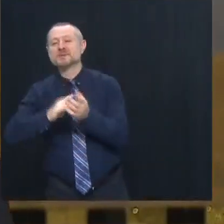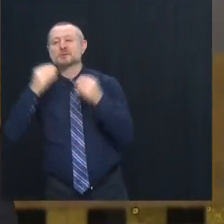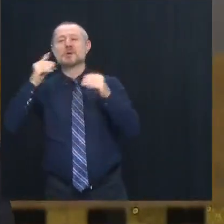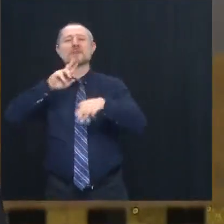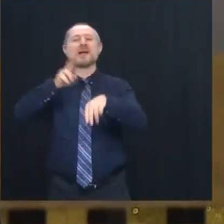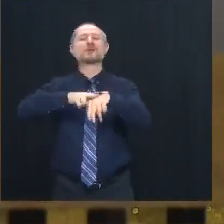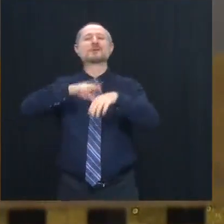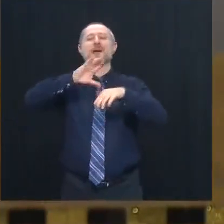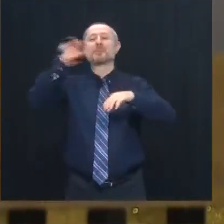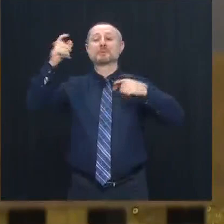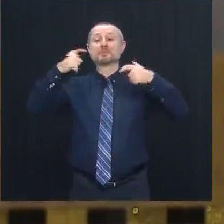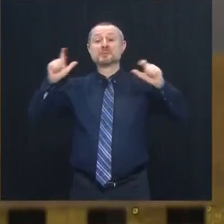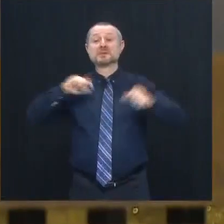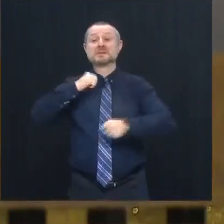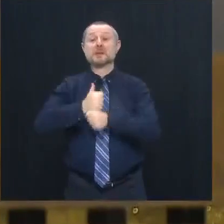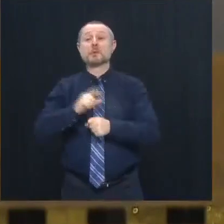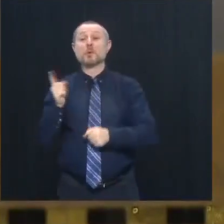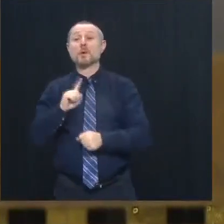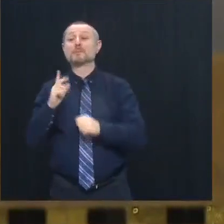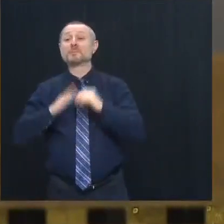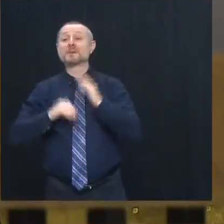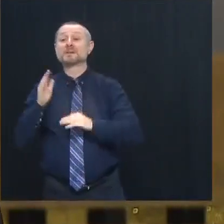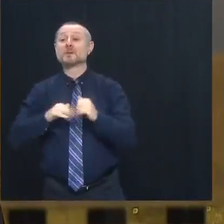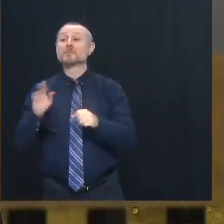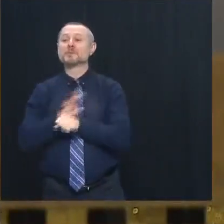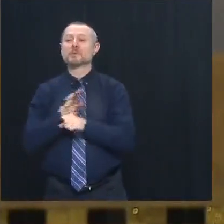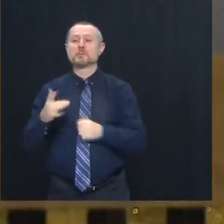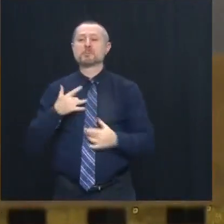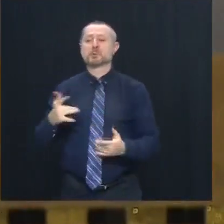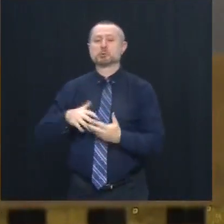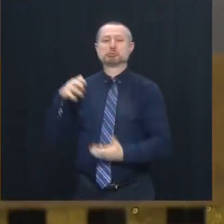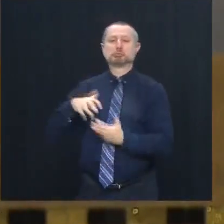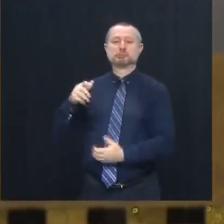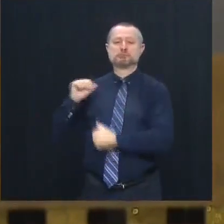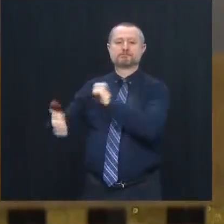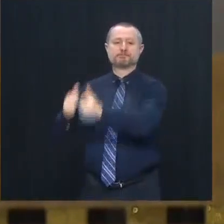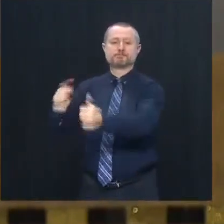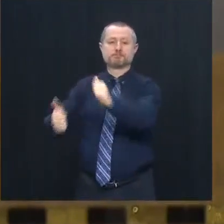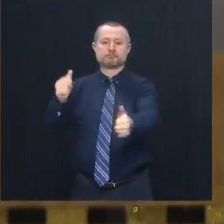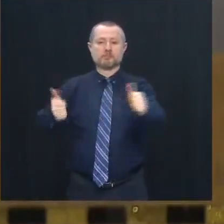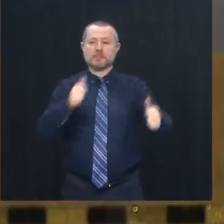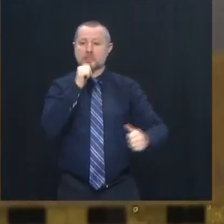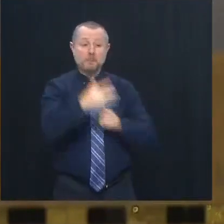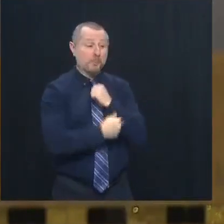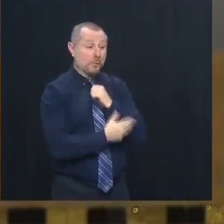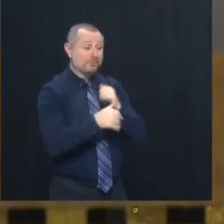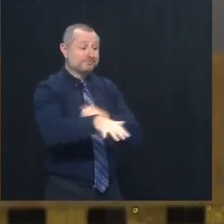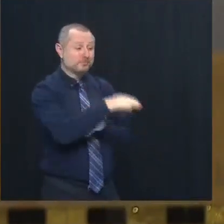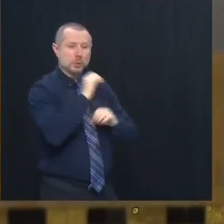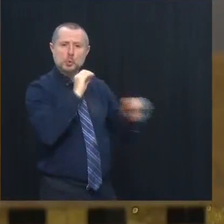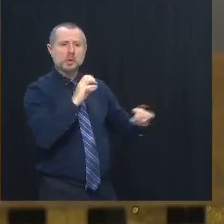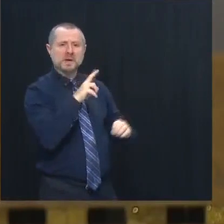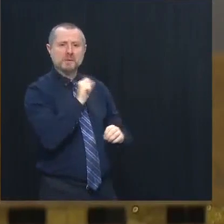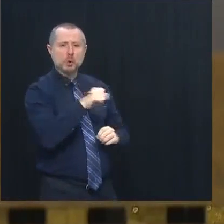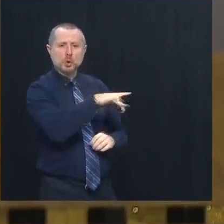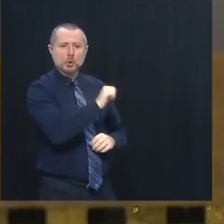THE PRESIDENT TALKS ABOUT CVS, WALGREENS, NATIONAL CHAINS. SURE.